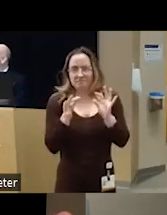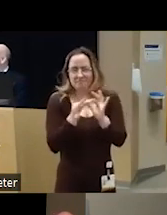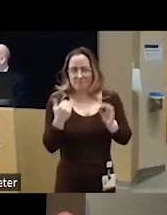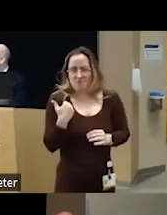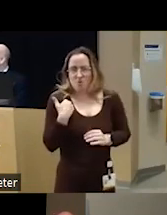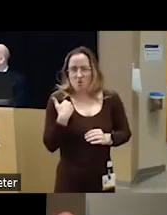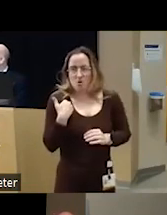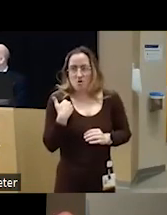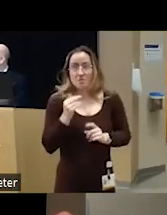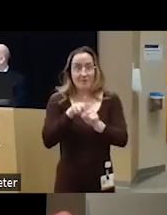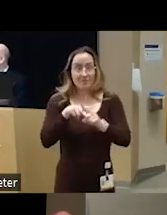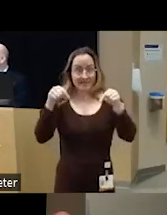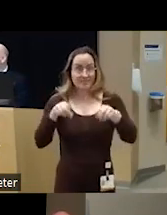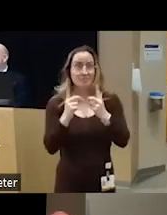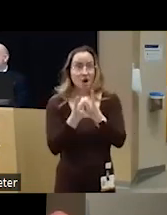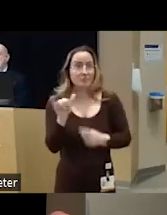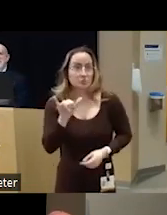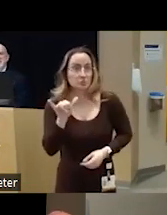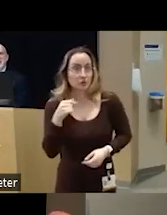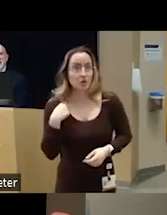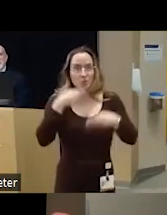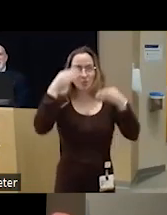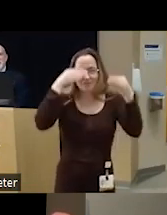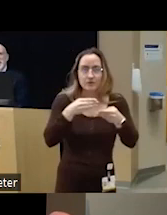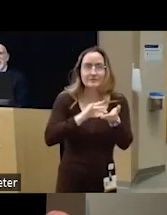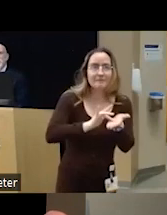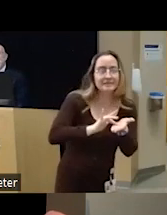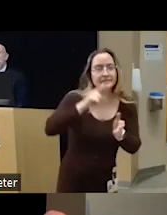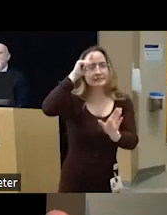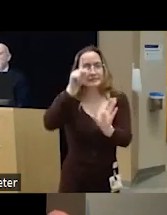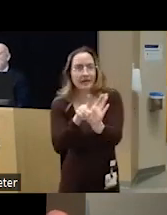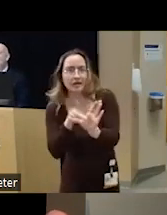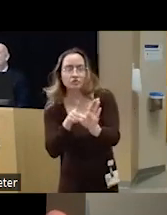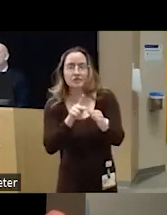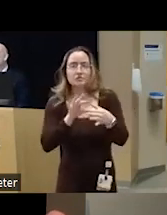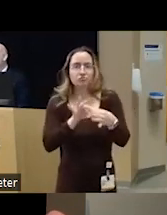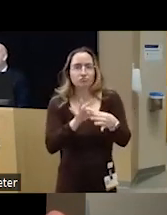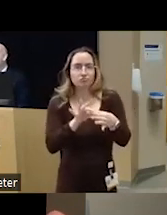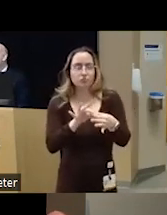here in this department where there's such a focus on medicine and Psychiatry working with people with both medical illnesses